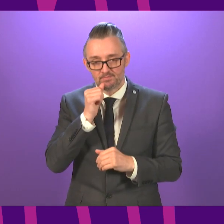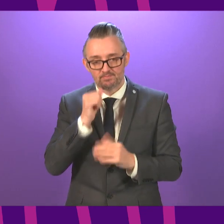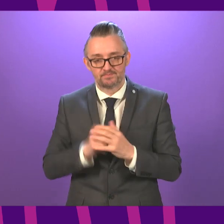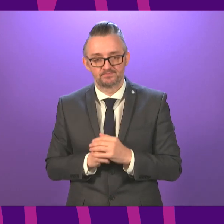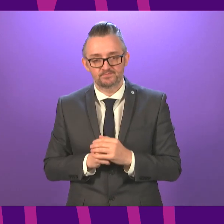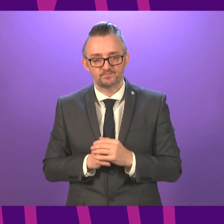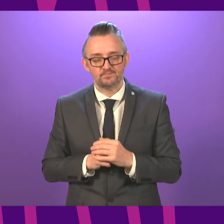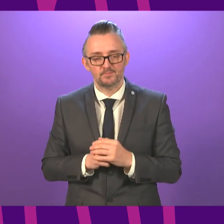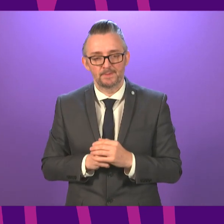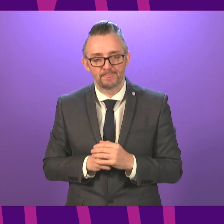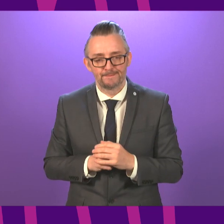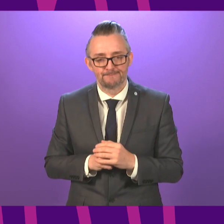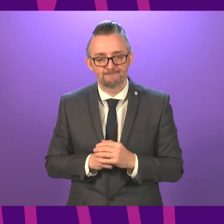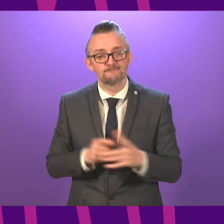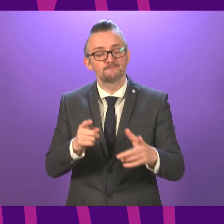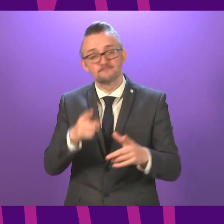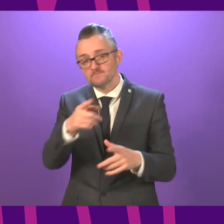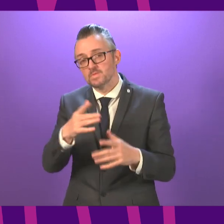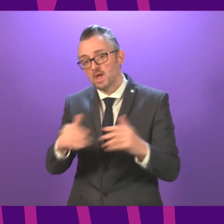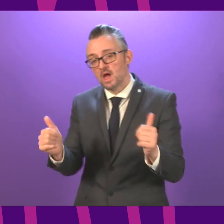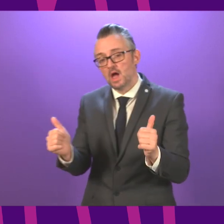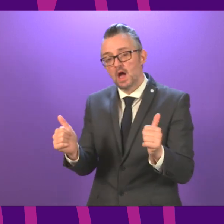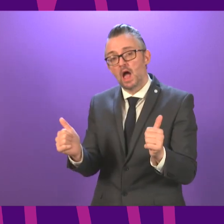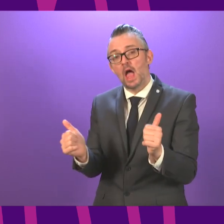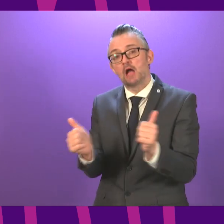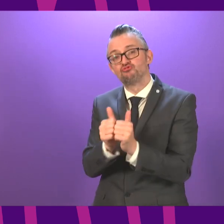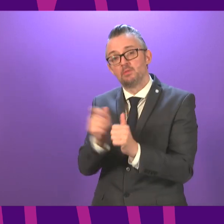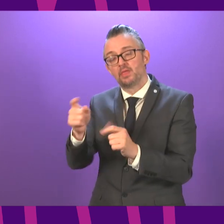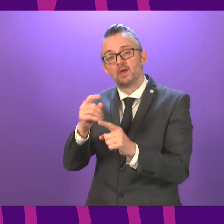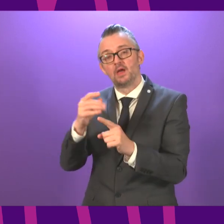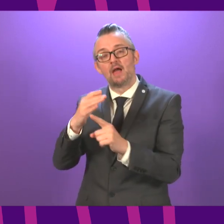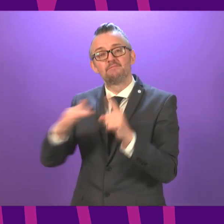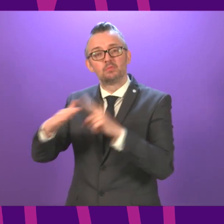the admission by the UK environment minister that there will be a modest increase in food prices